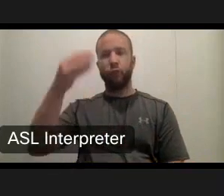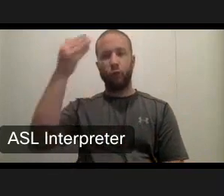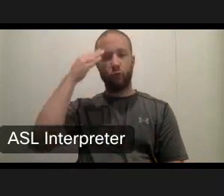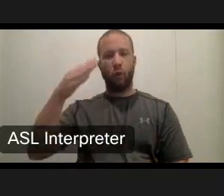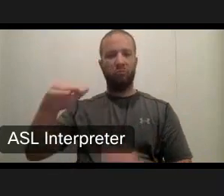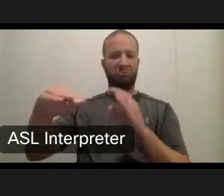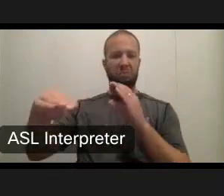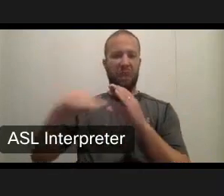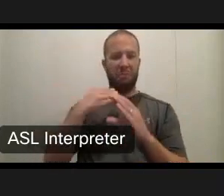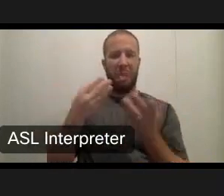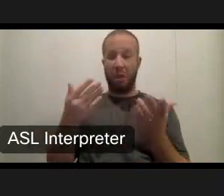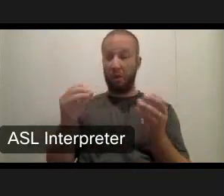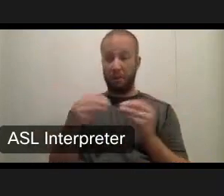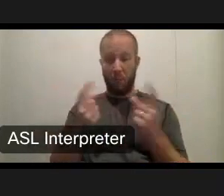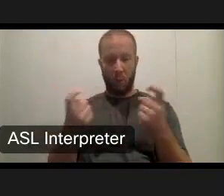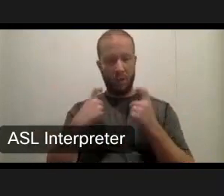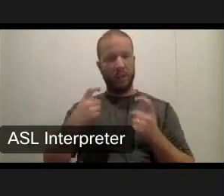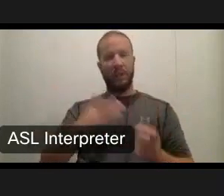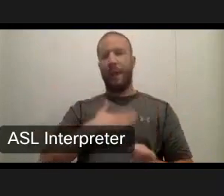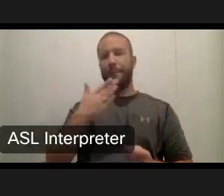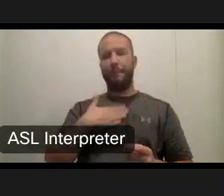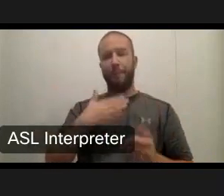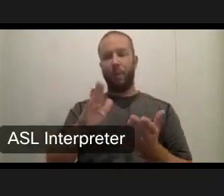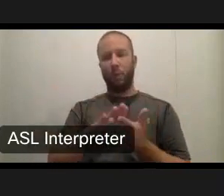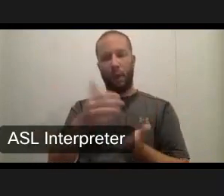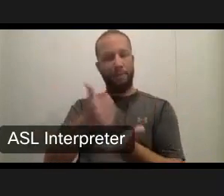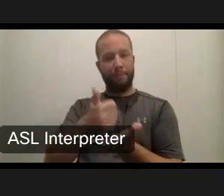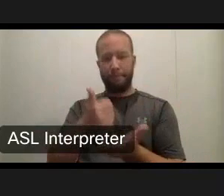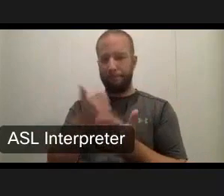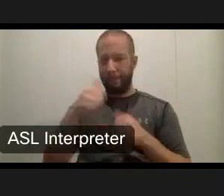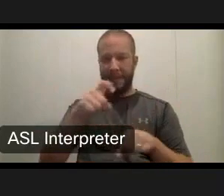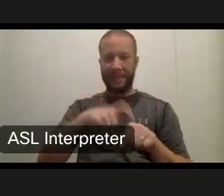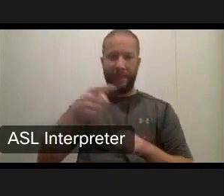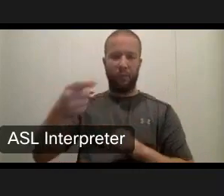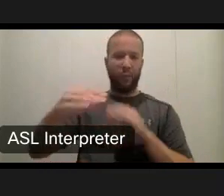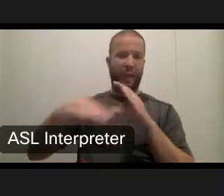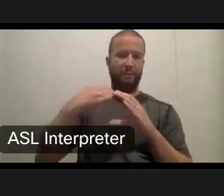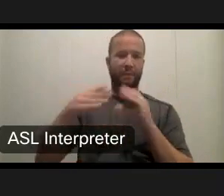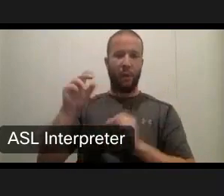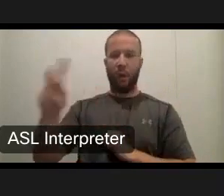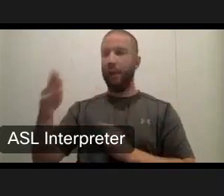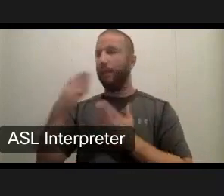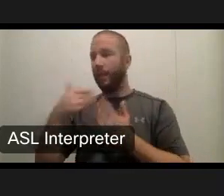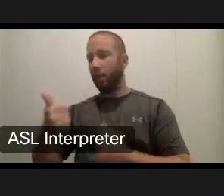so if you have any more questions feel free to reach out anytime great thank you thank you